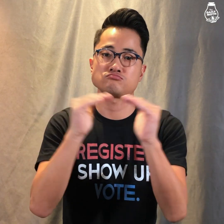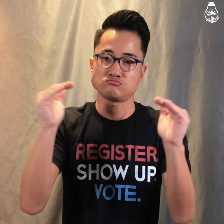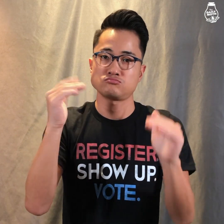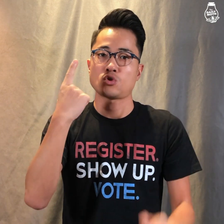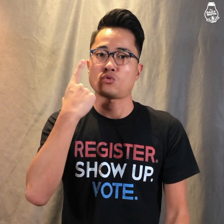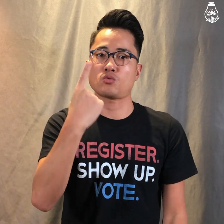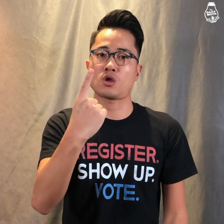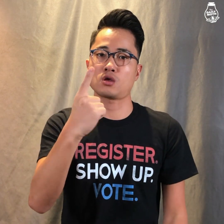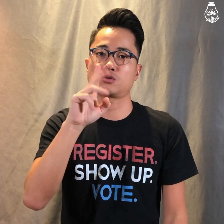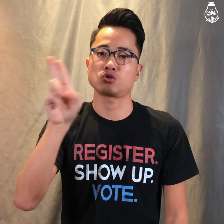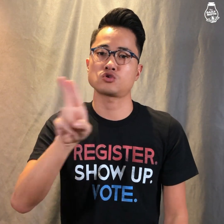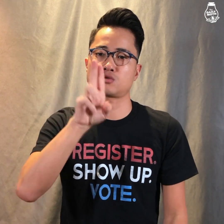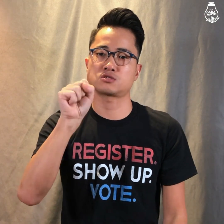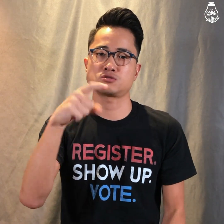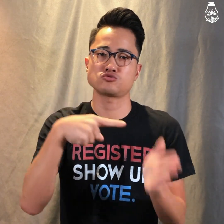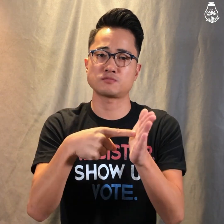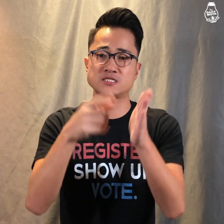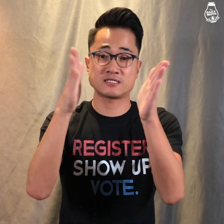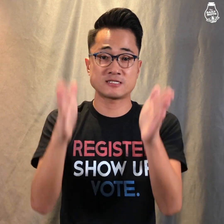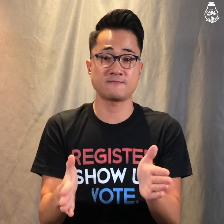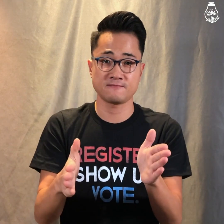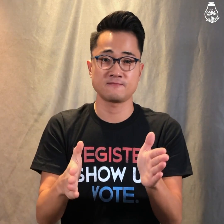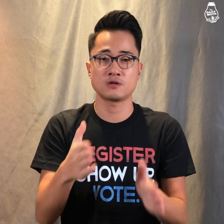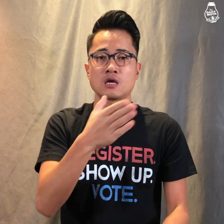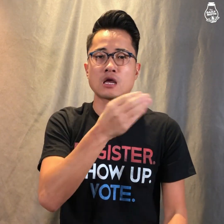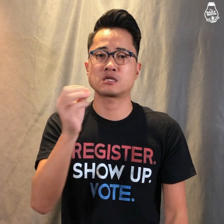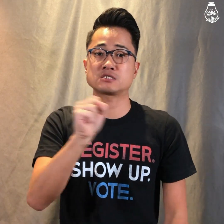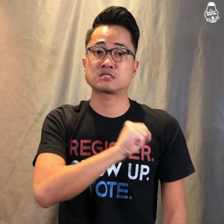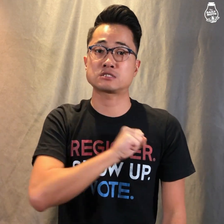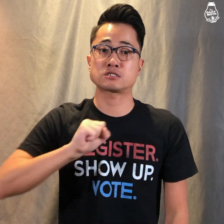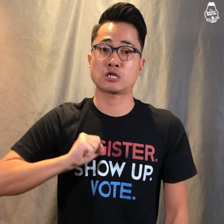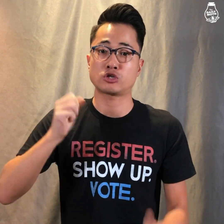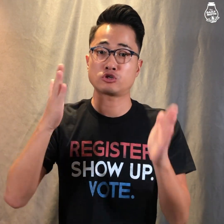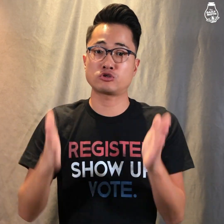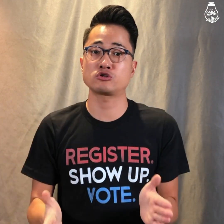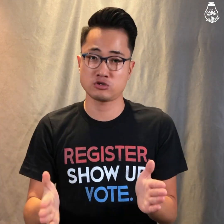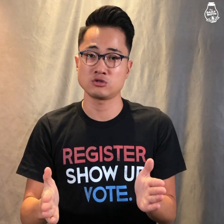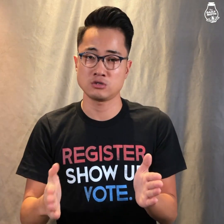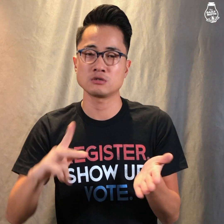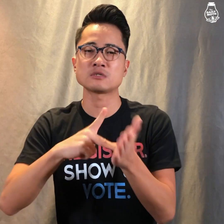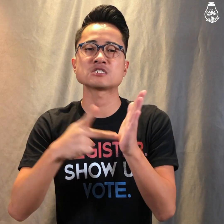each U.S. representative and senator it has.